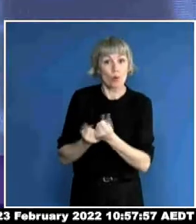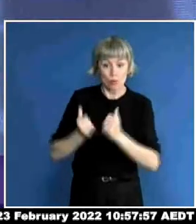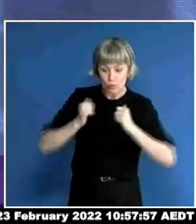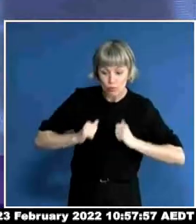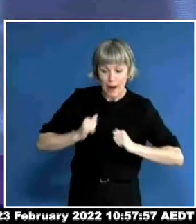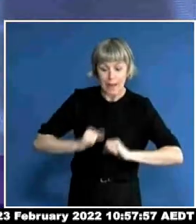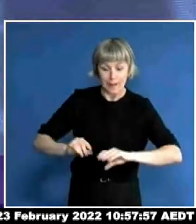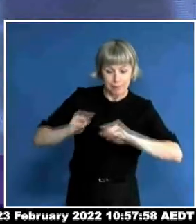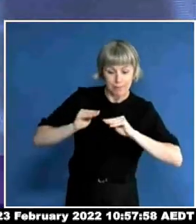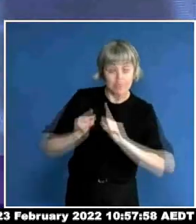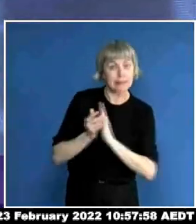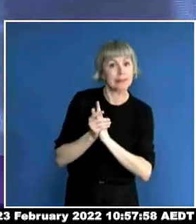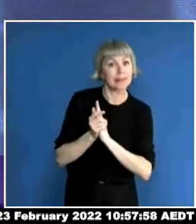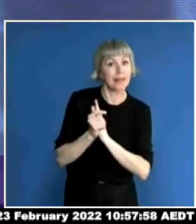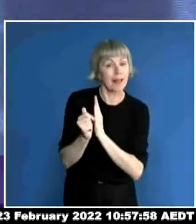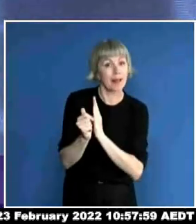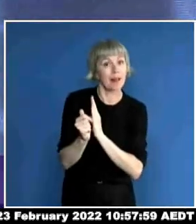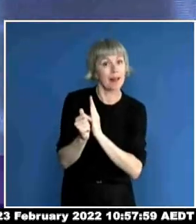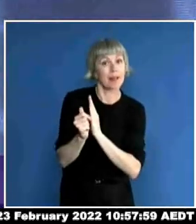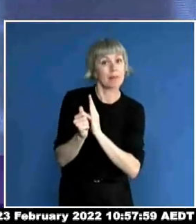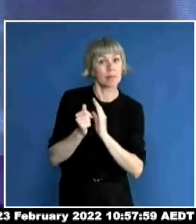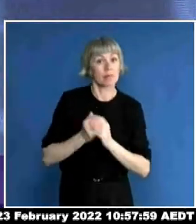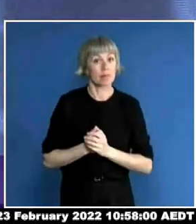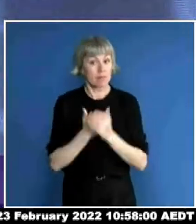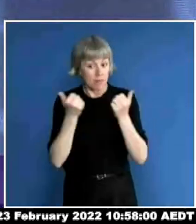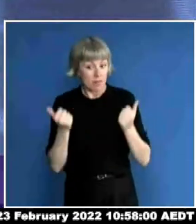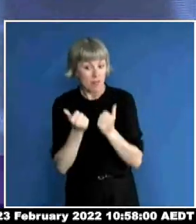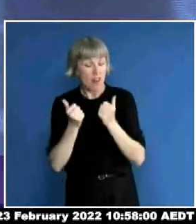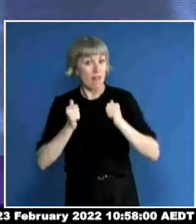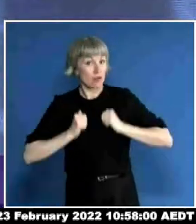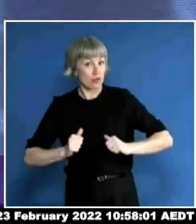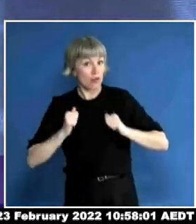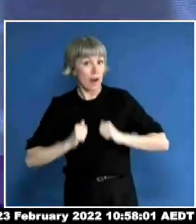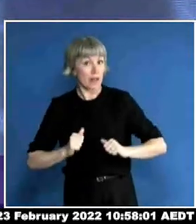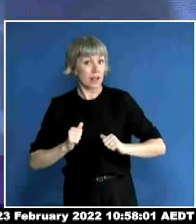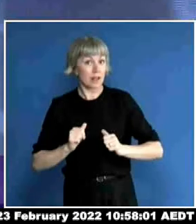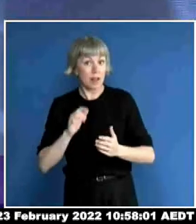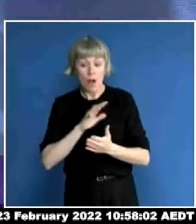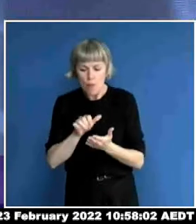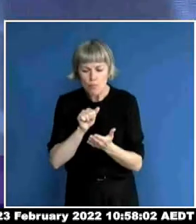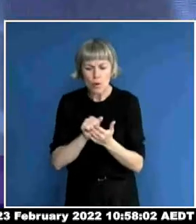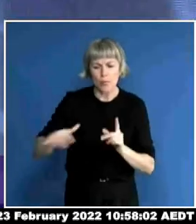had adequate training facilities; a structured training program; gained